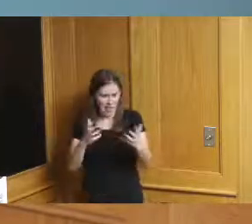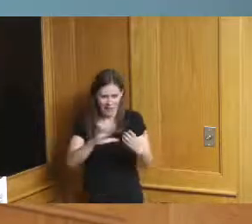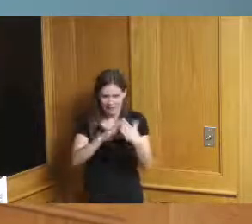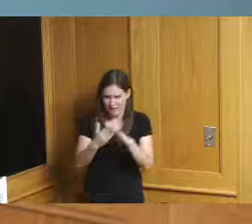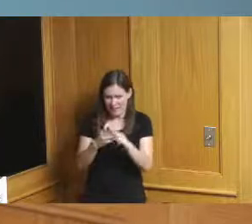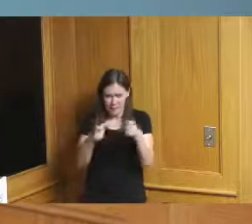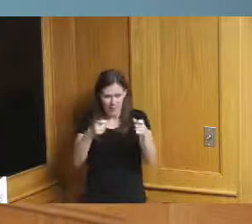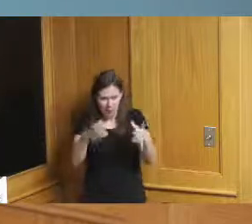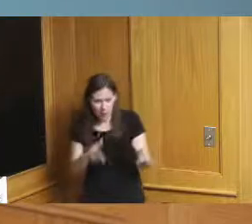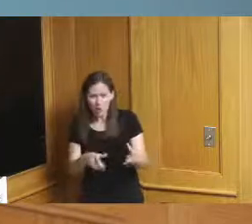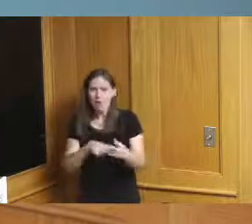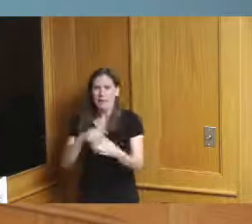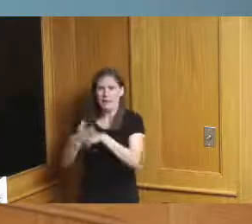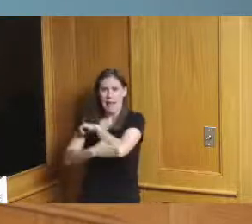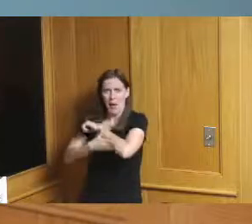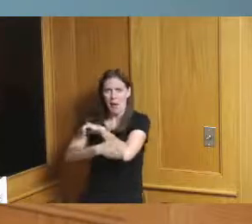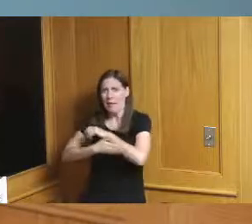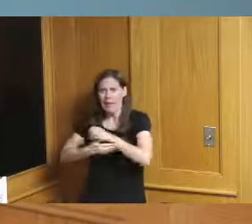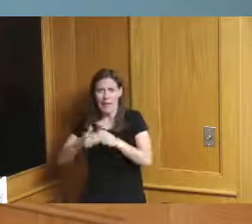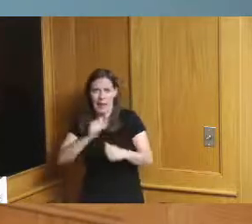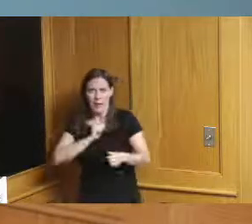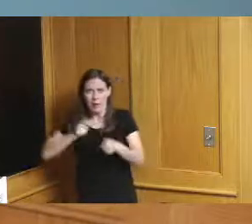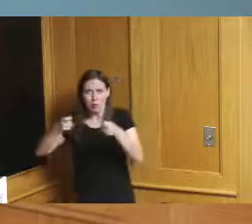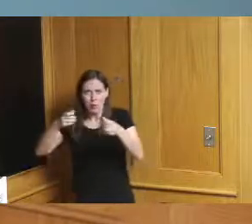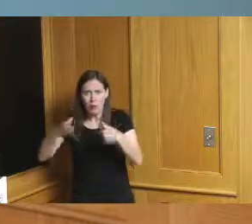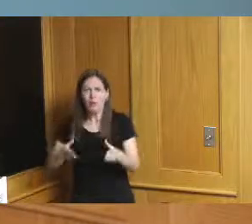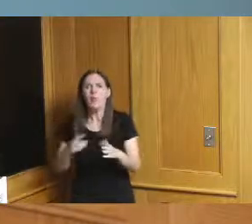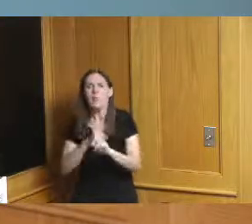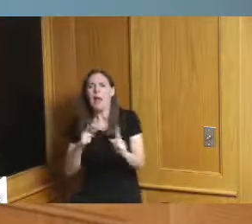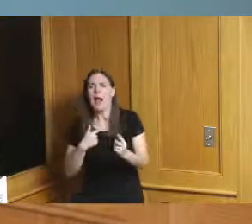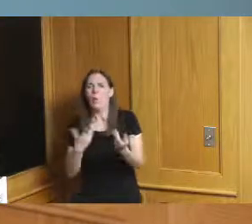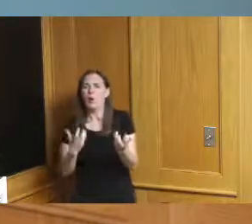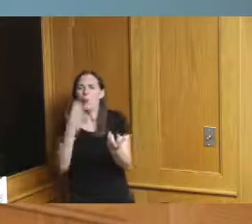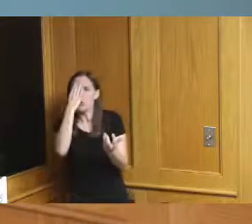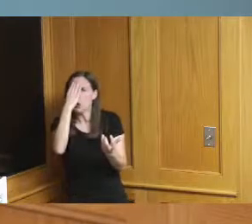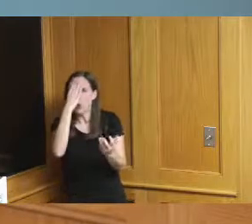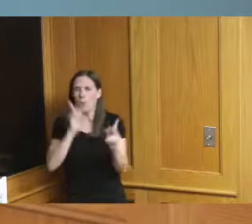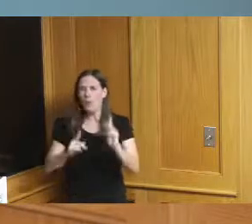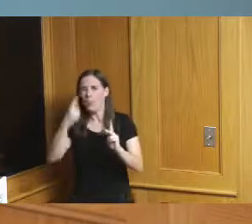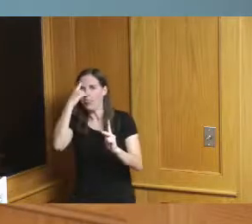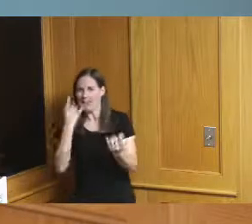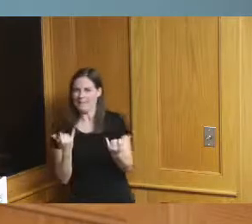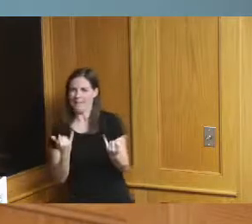County Administrators i need to know what the new people are saying in 2021